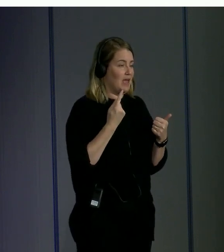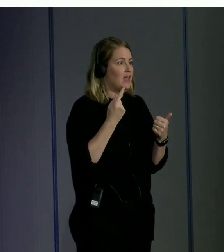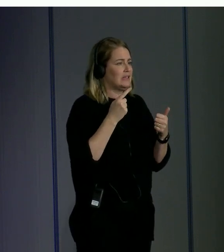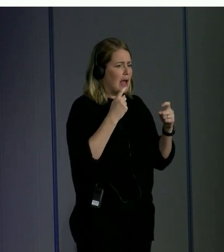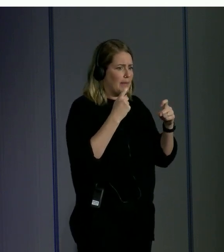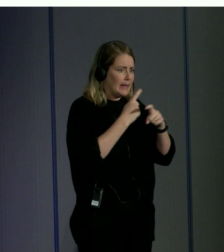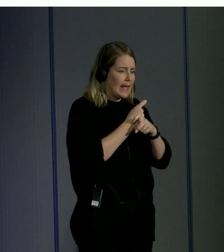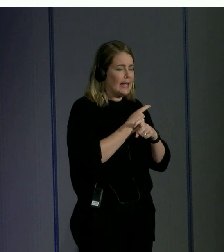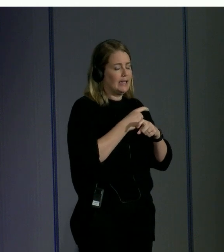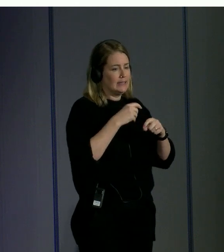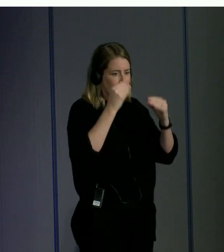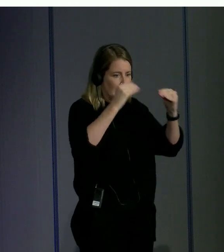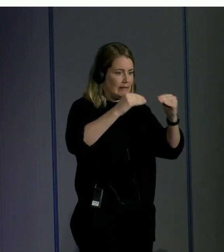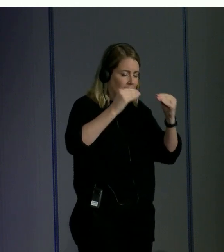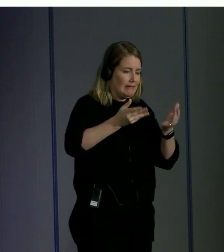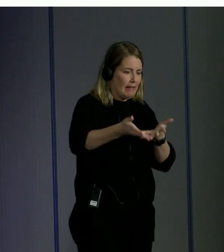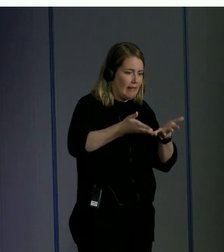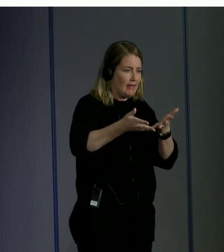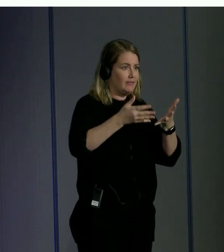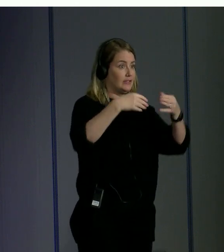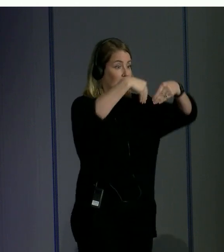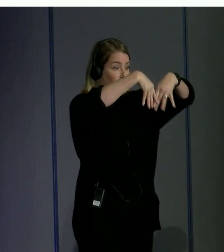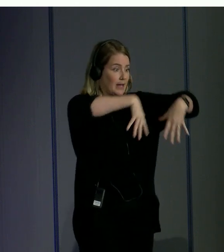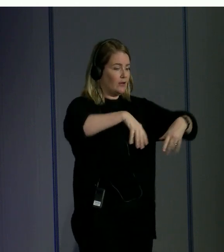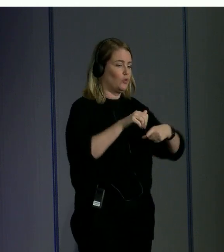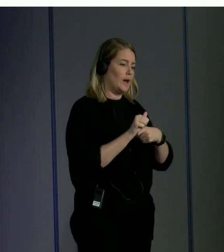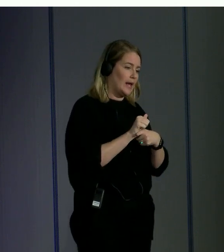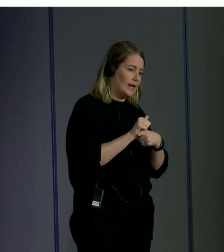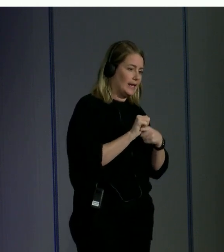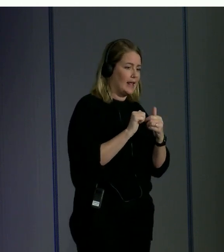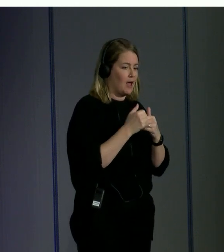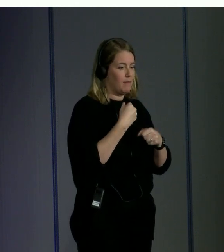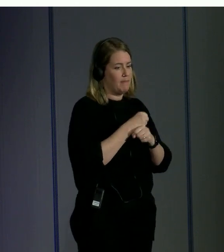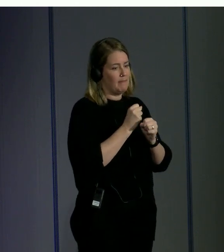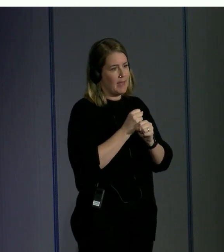And you have to, from the top-down have trainings for making pizza dough, and you need to have